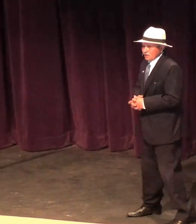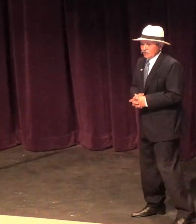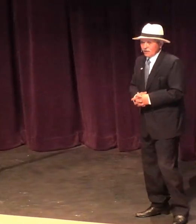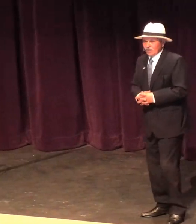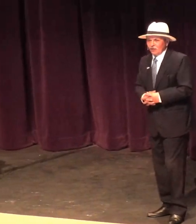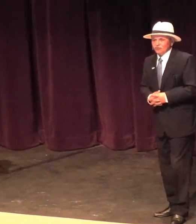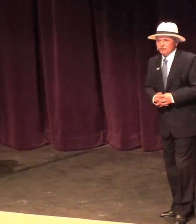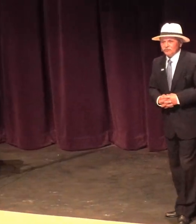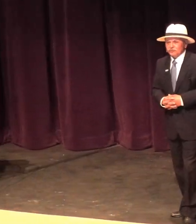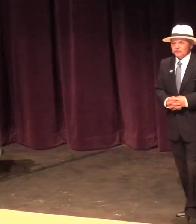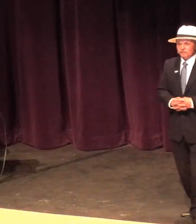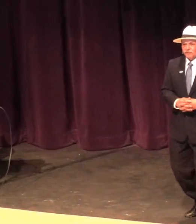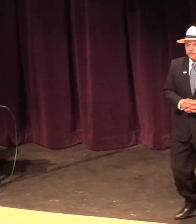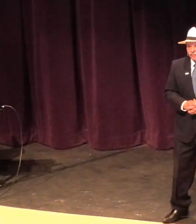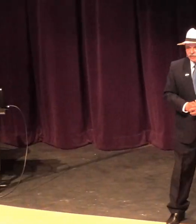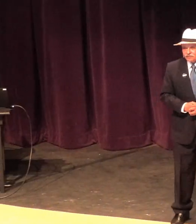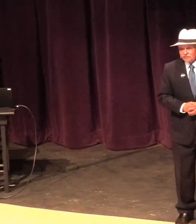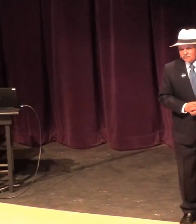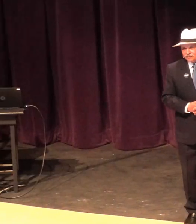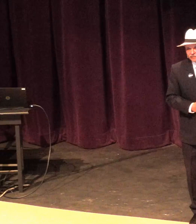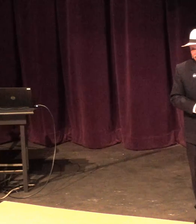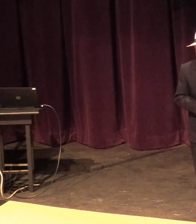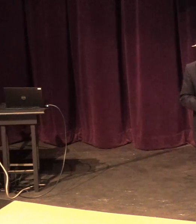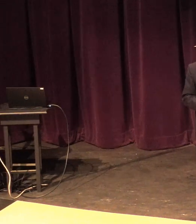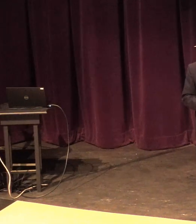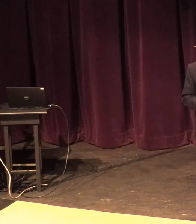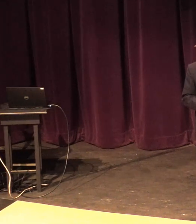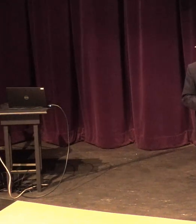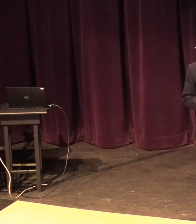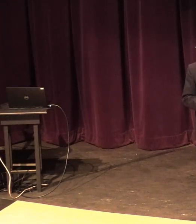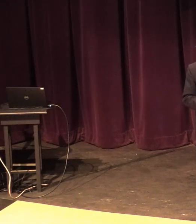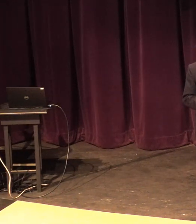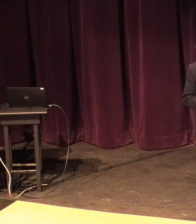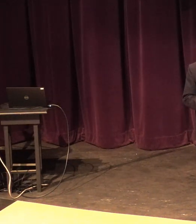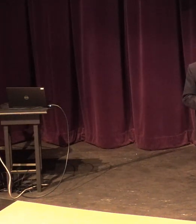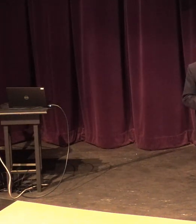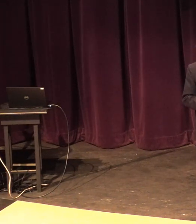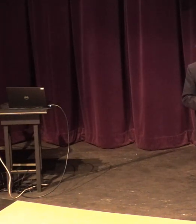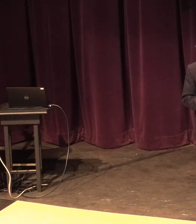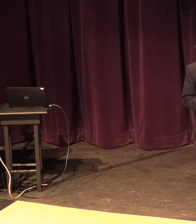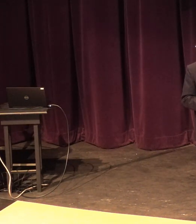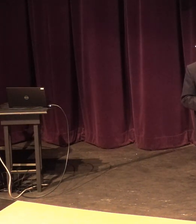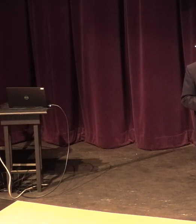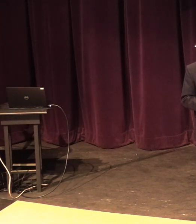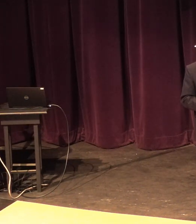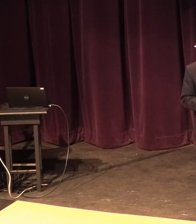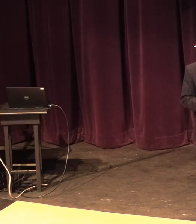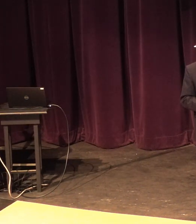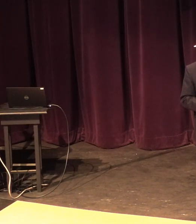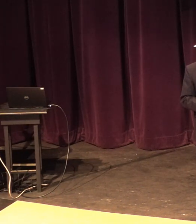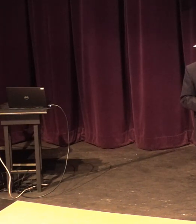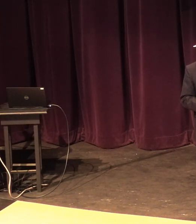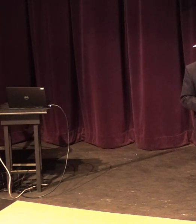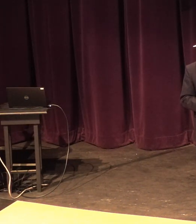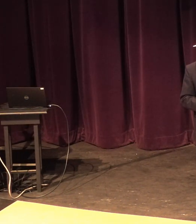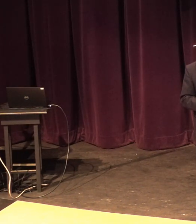. And that is one of the challenges I think most of you in the classroom face, how to introduce difficult topics in the